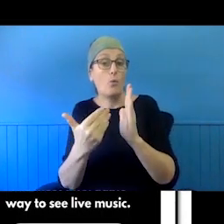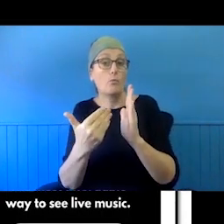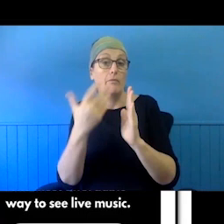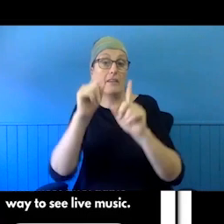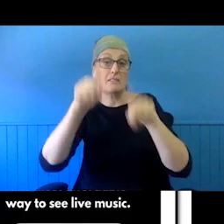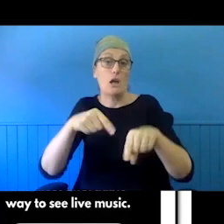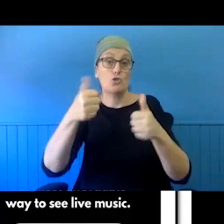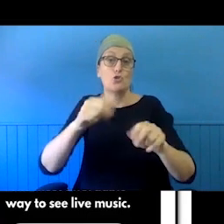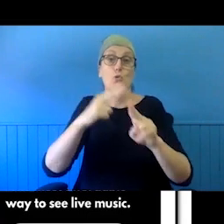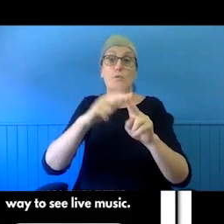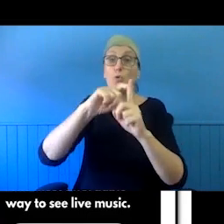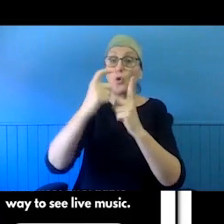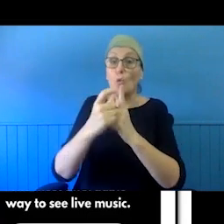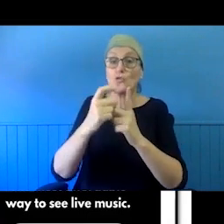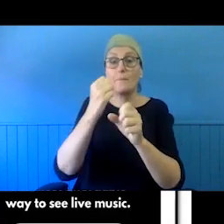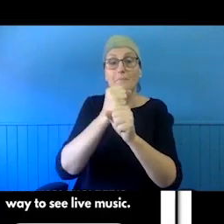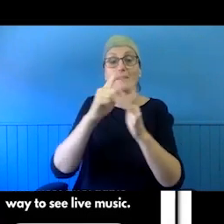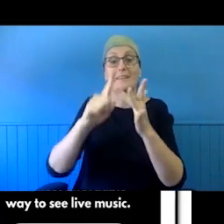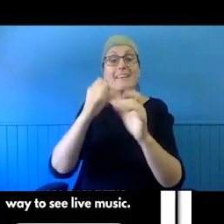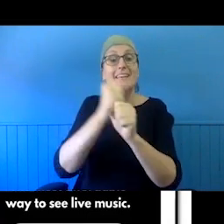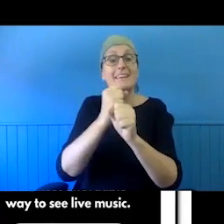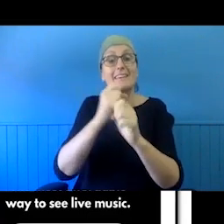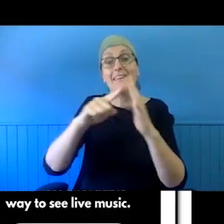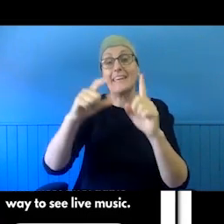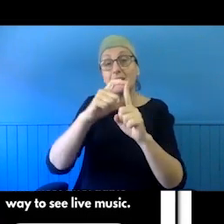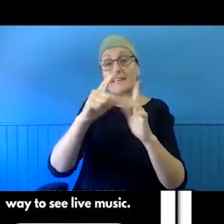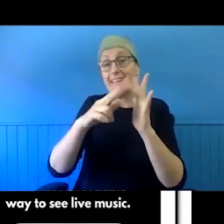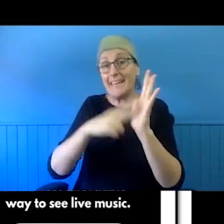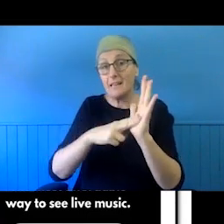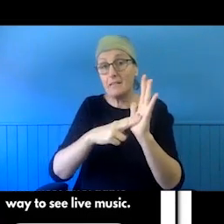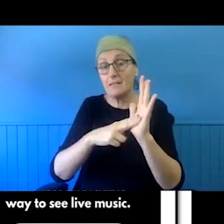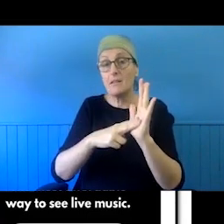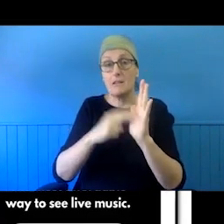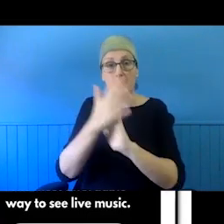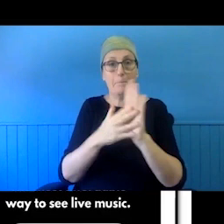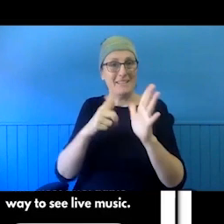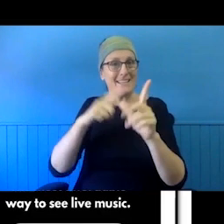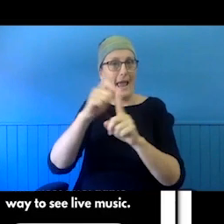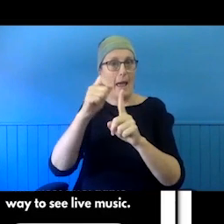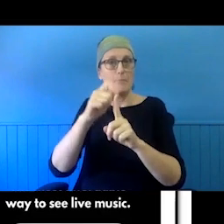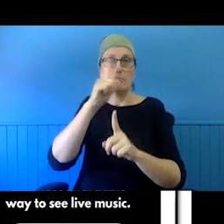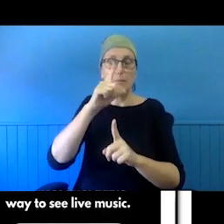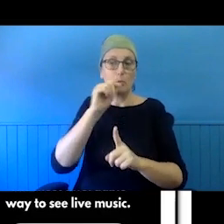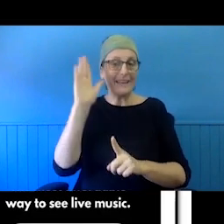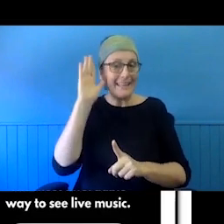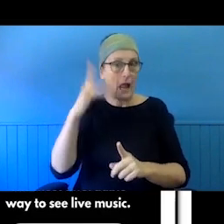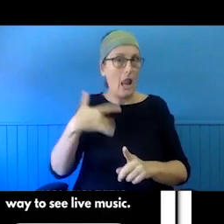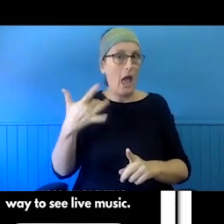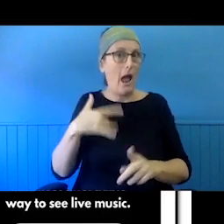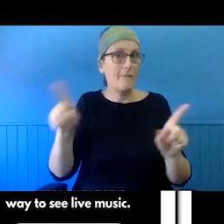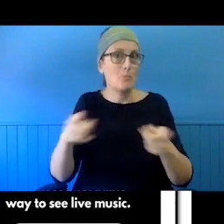that allows people to experience live music. You basically pay a monthly subscription. You get credits. You can use those credits